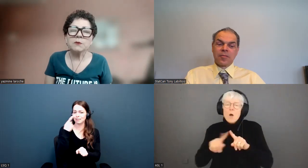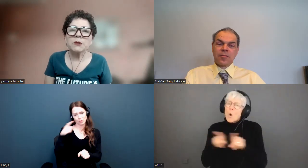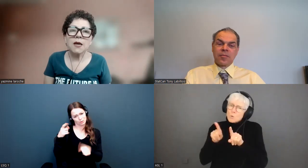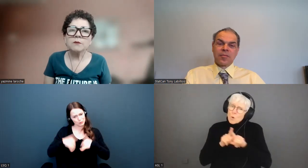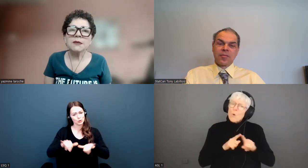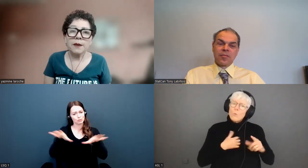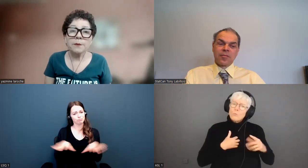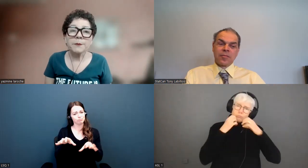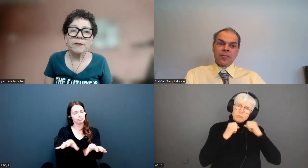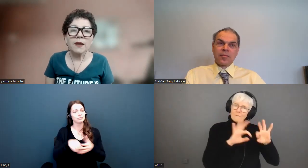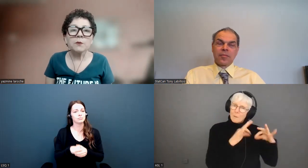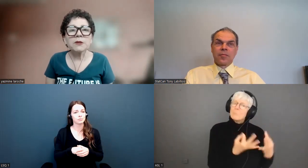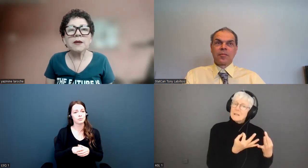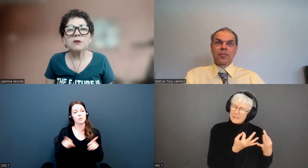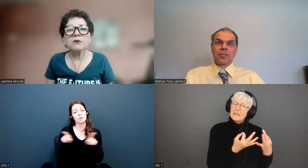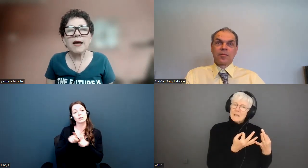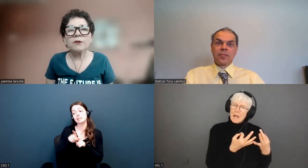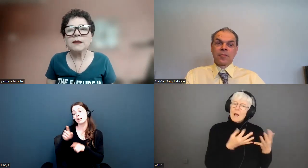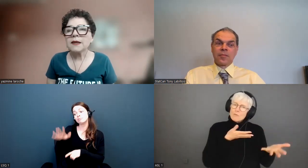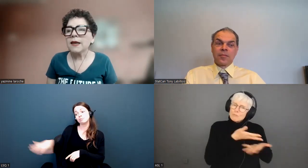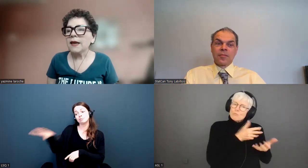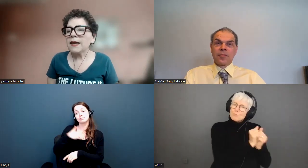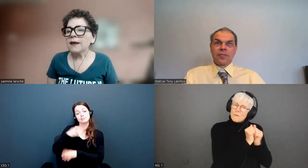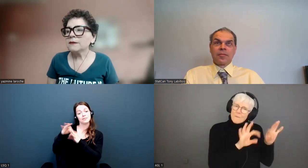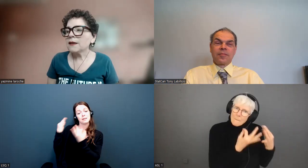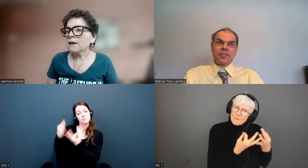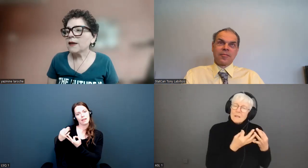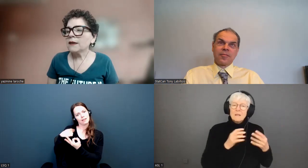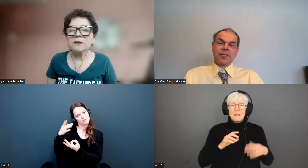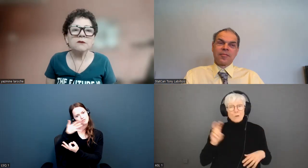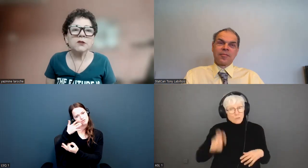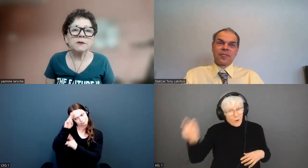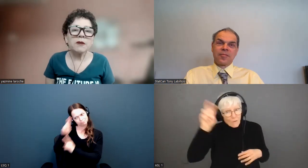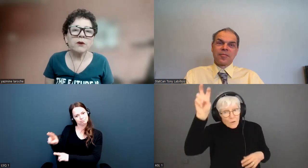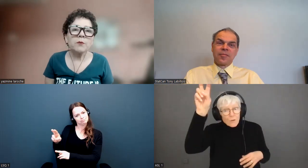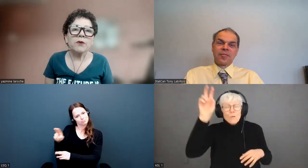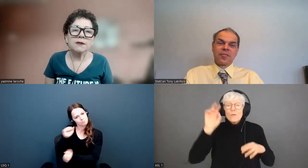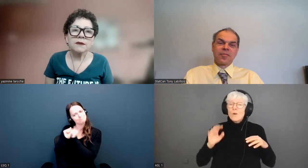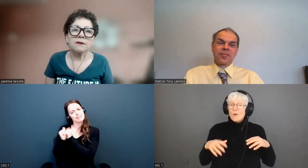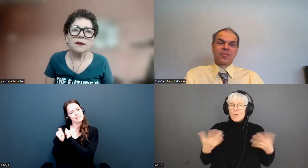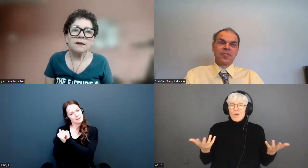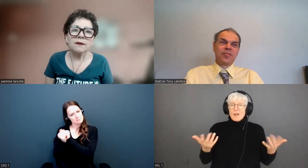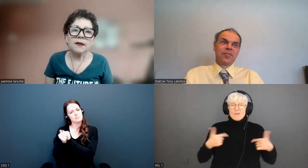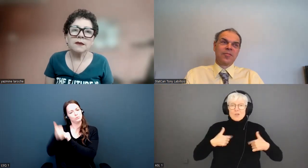is more time with them and more time to travel and uh and to just be very present in in the